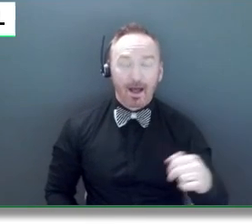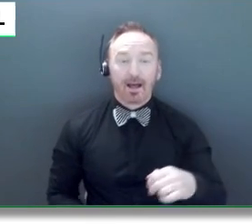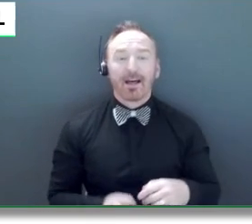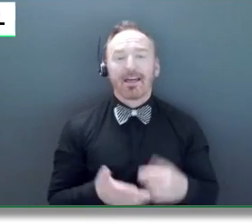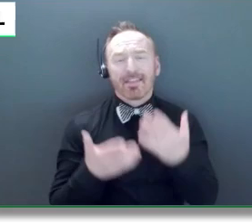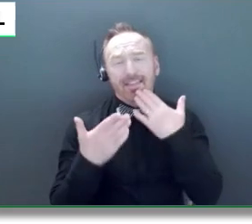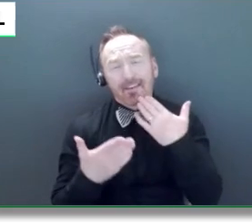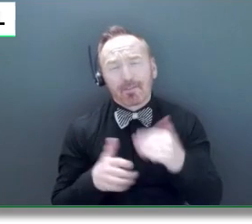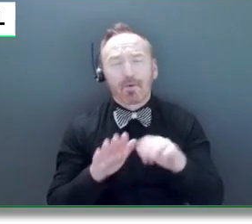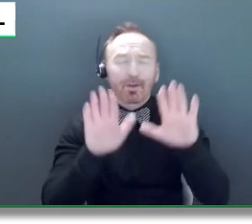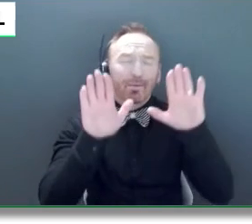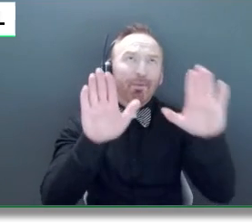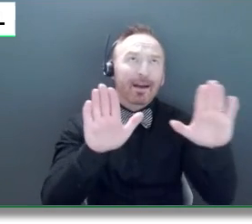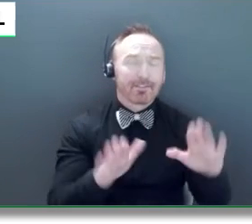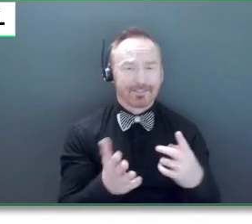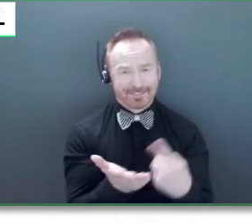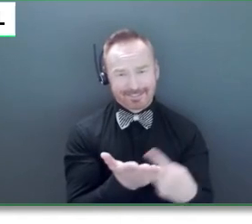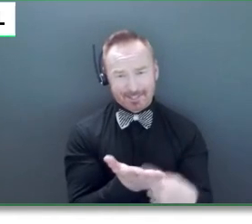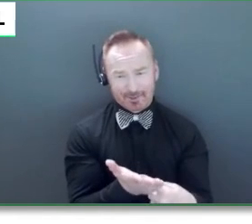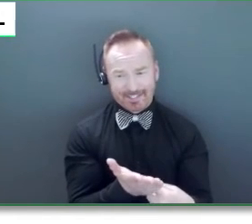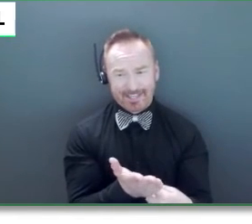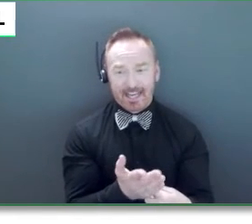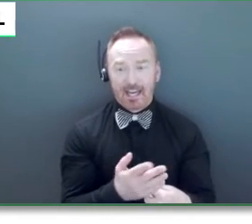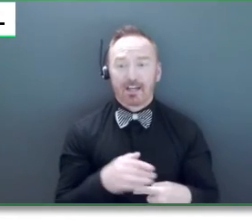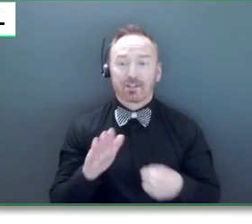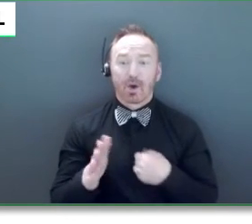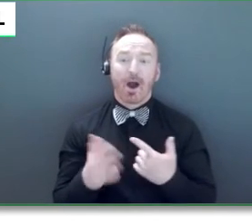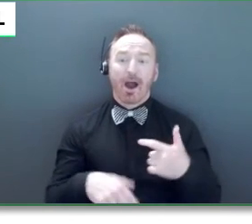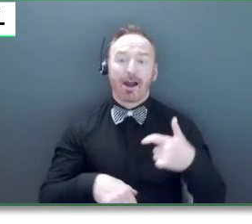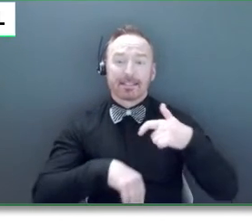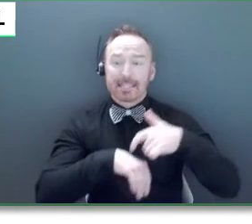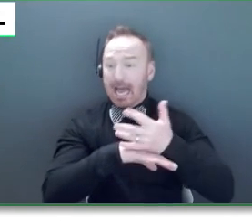Uh this brings us to the end of this hour. So we're gonna take a short break